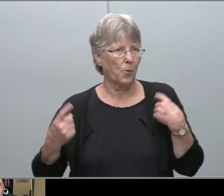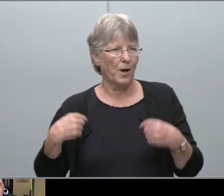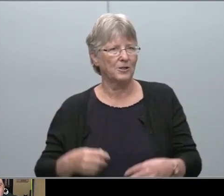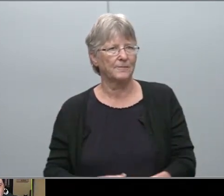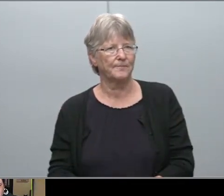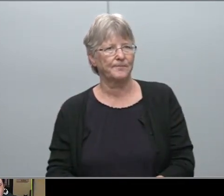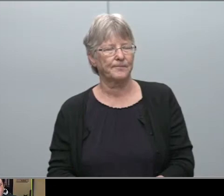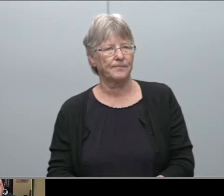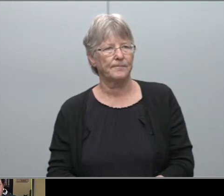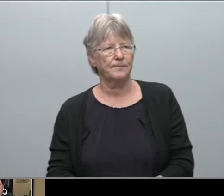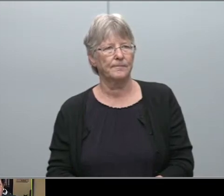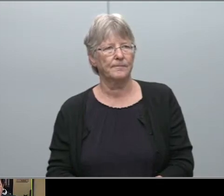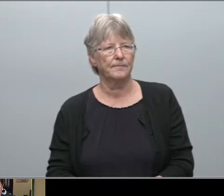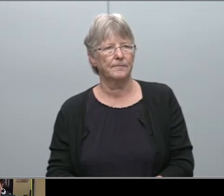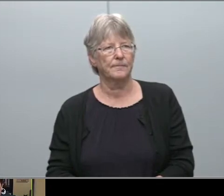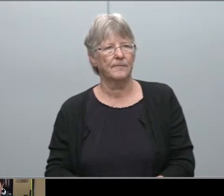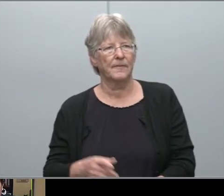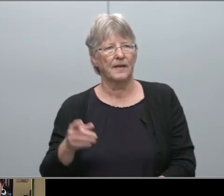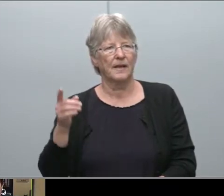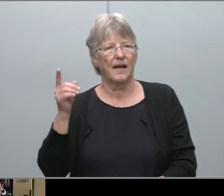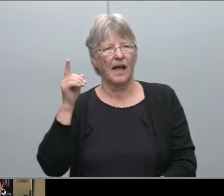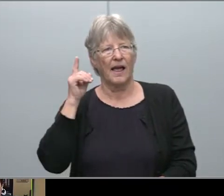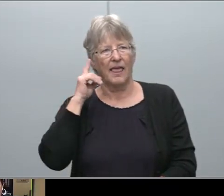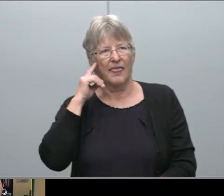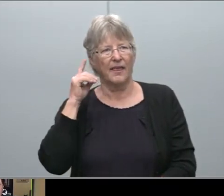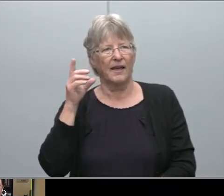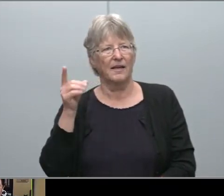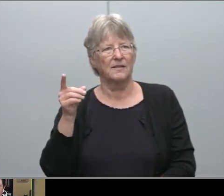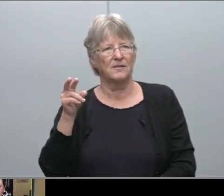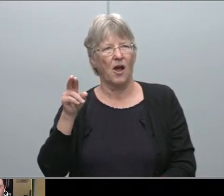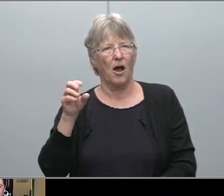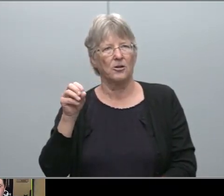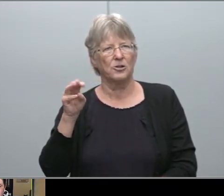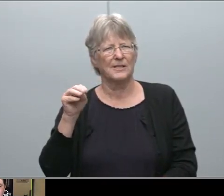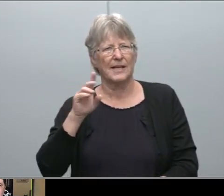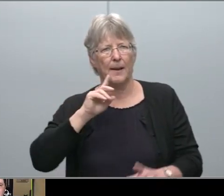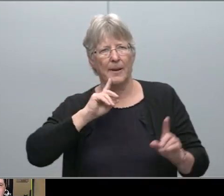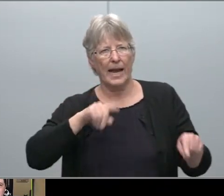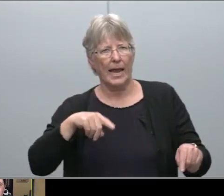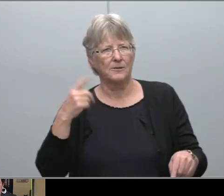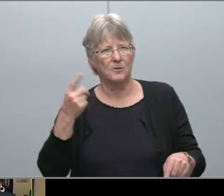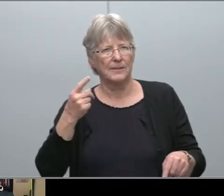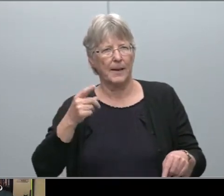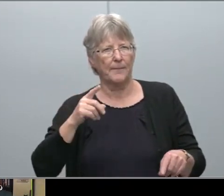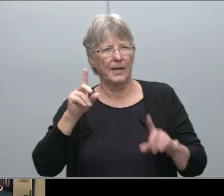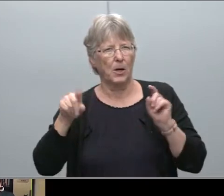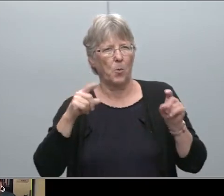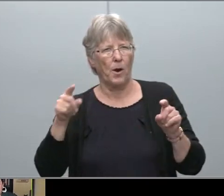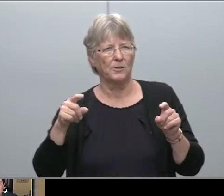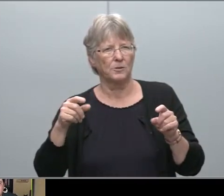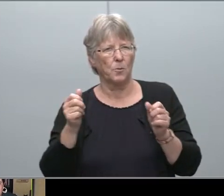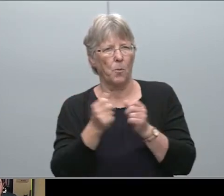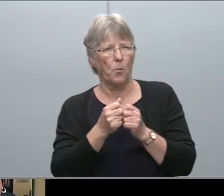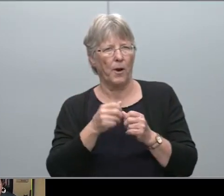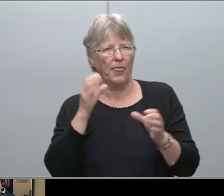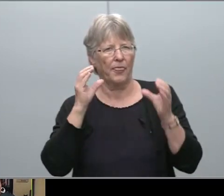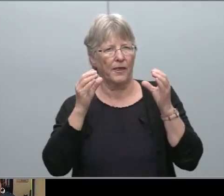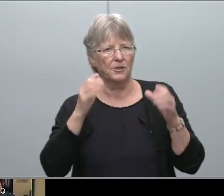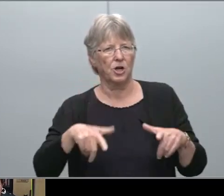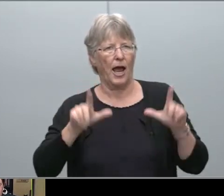that you are representing here today. So we're going to move through the space that we're co-creating and we hope to accomplish some intended outcomes.